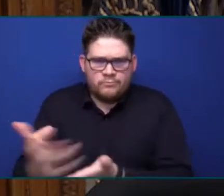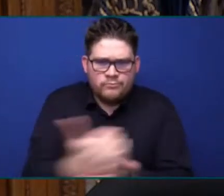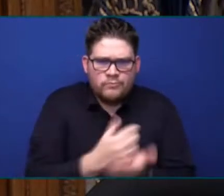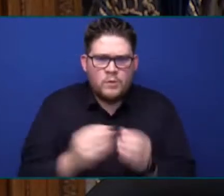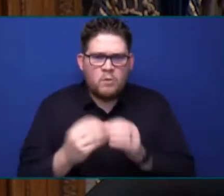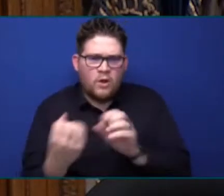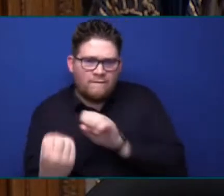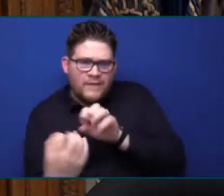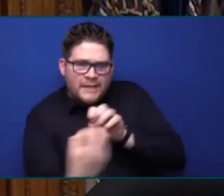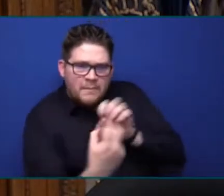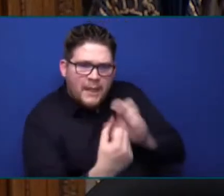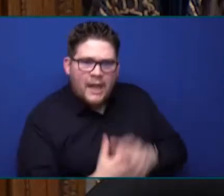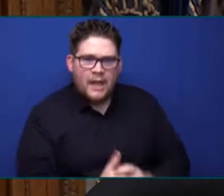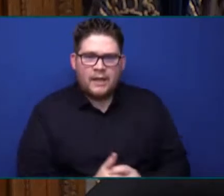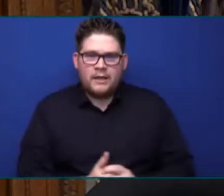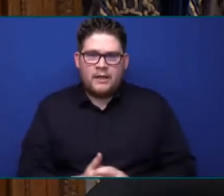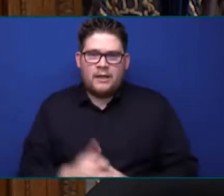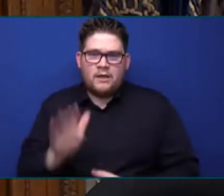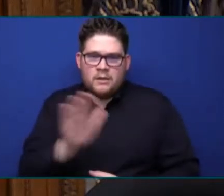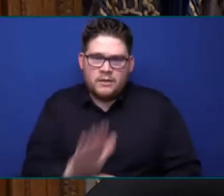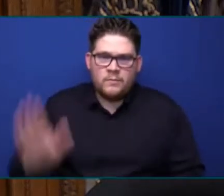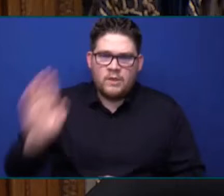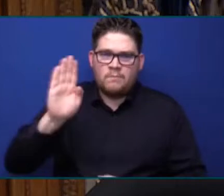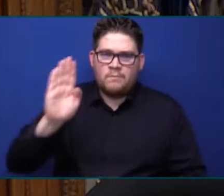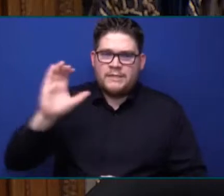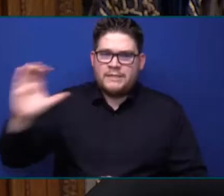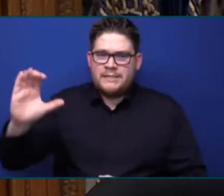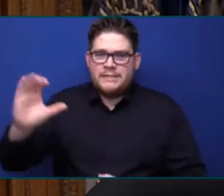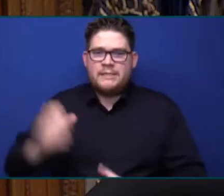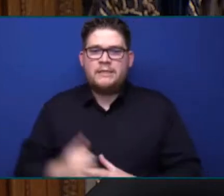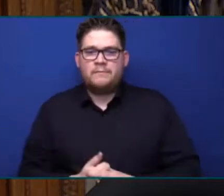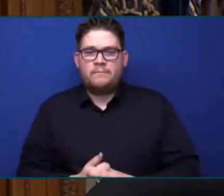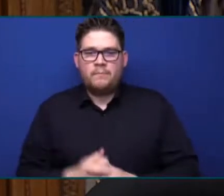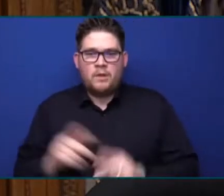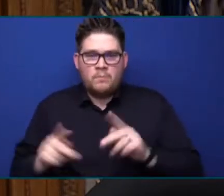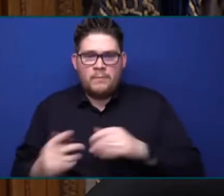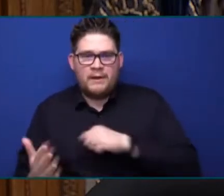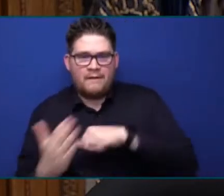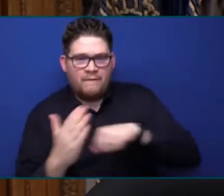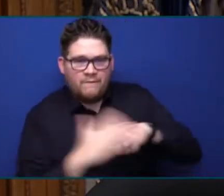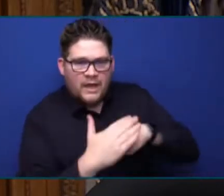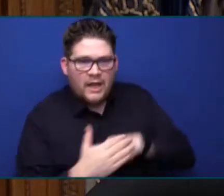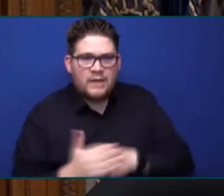would like to see this legislation shaped, which has resulted in the comprehensive bill we now have